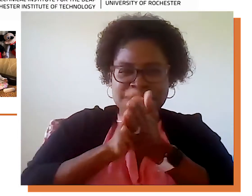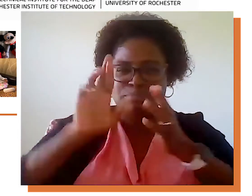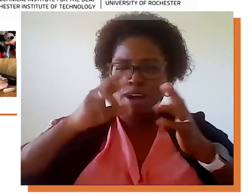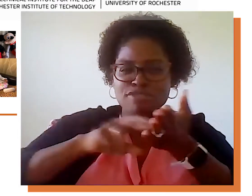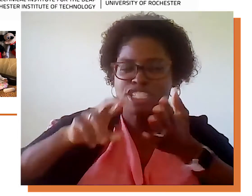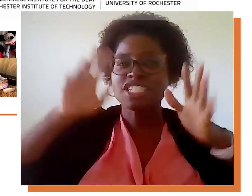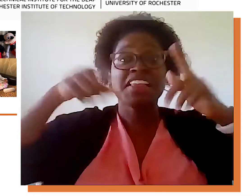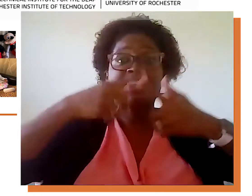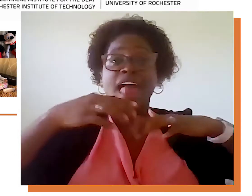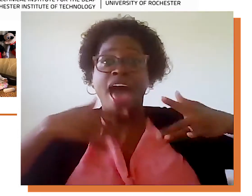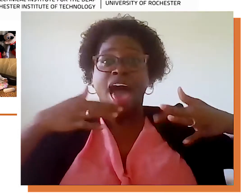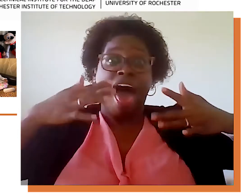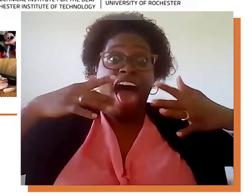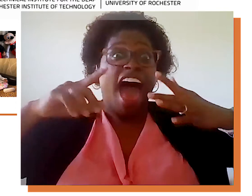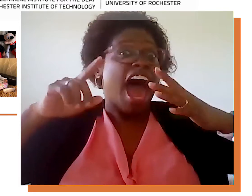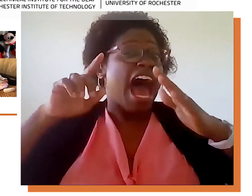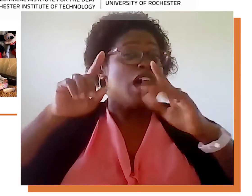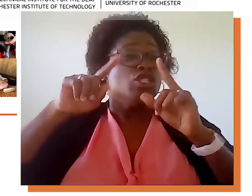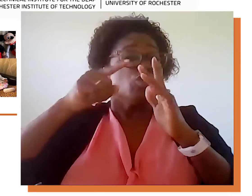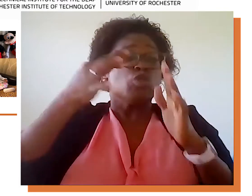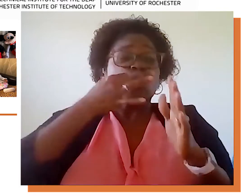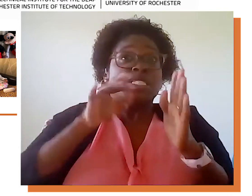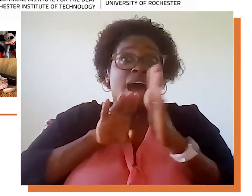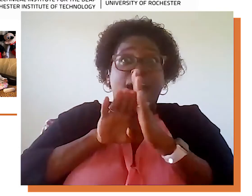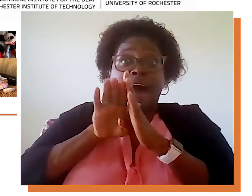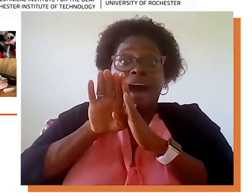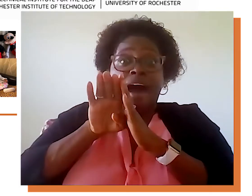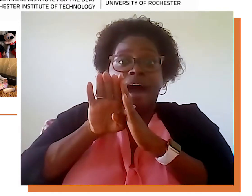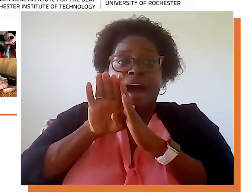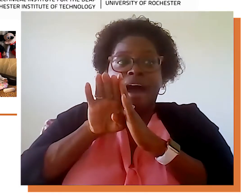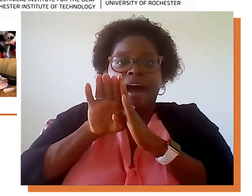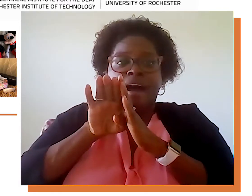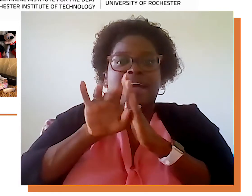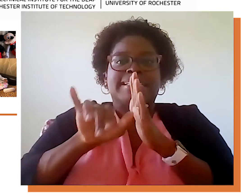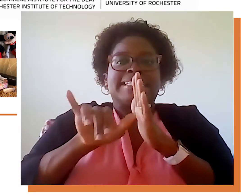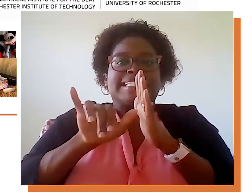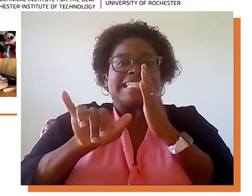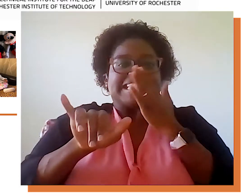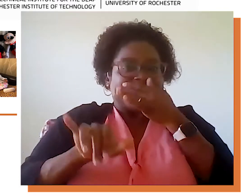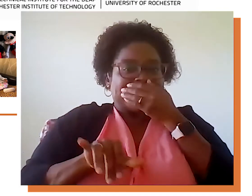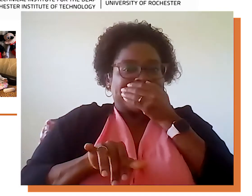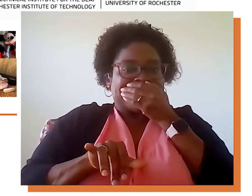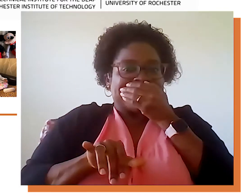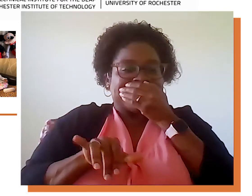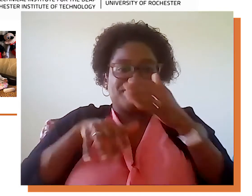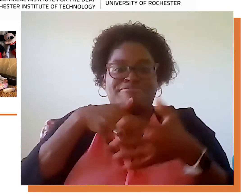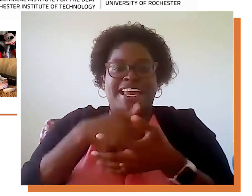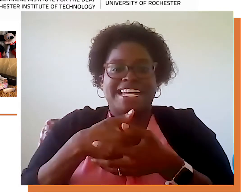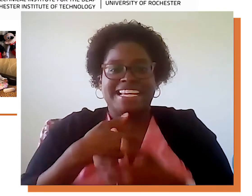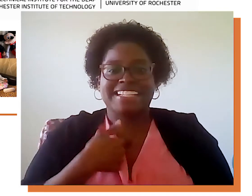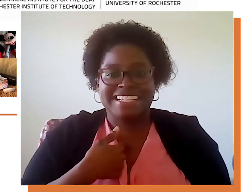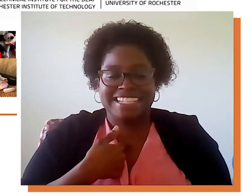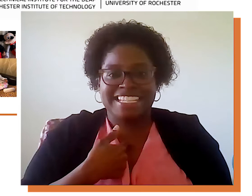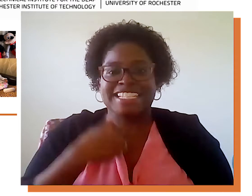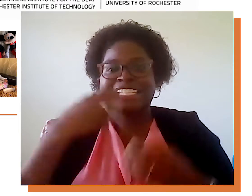to restart my research, as soon as that got going, I realized that I was pregnant.